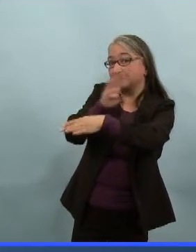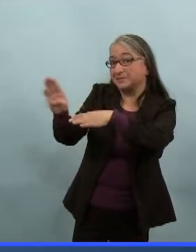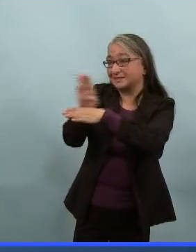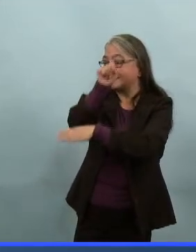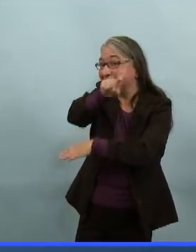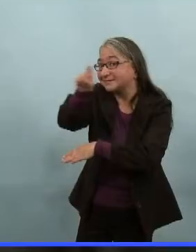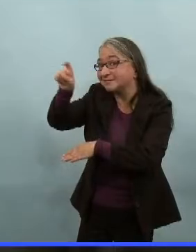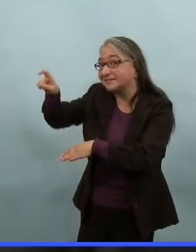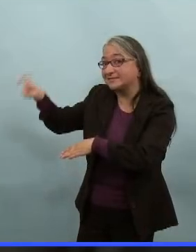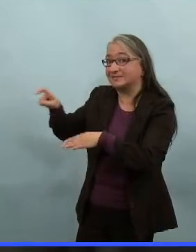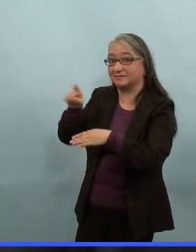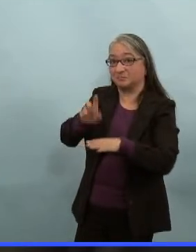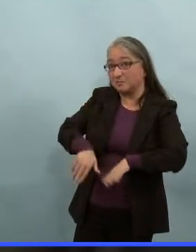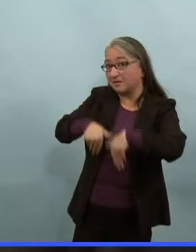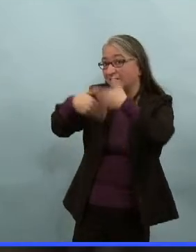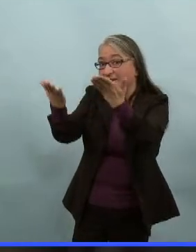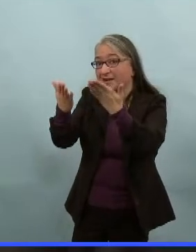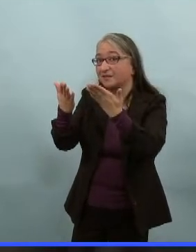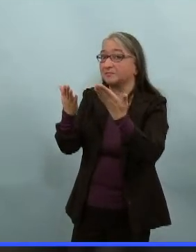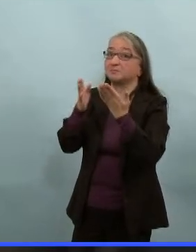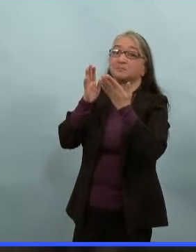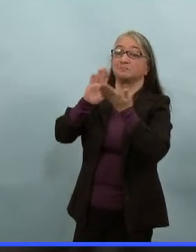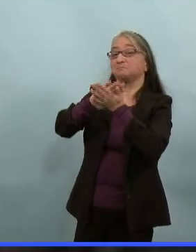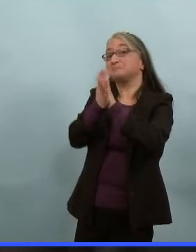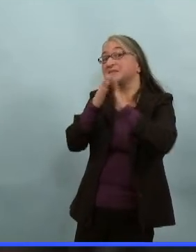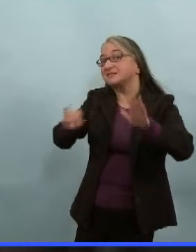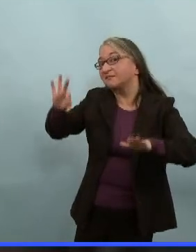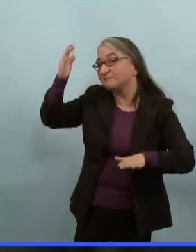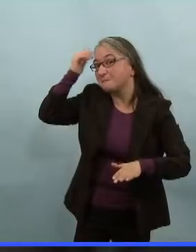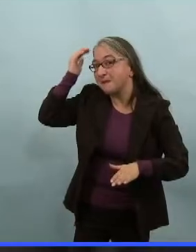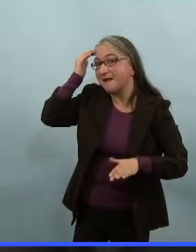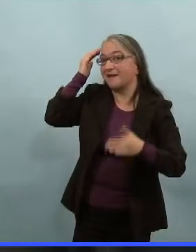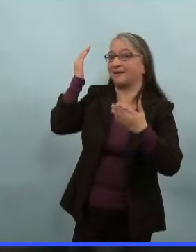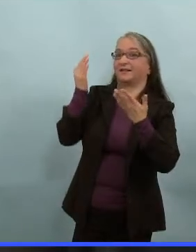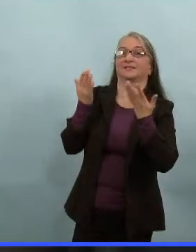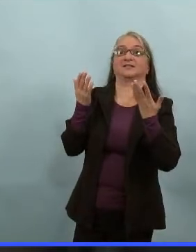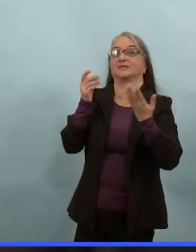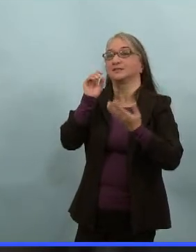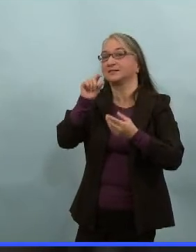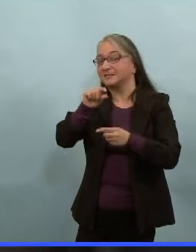you know i know um government is working with leaders and and representations from